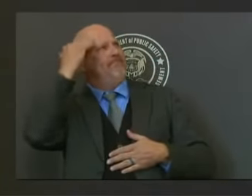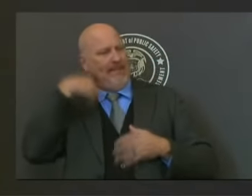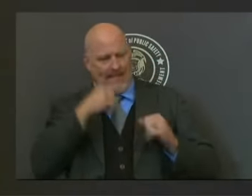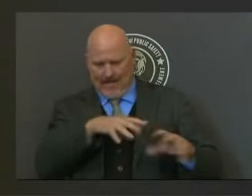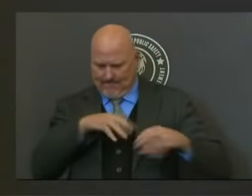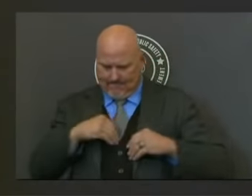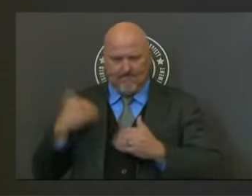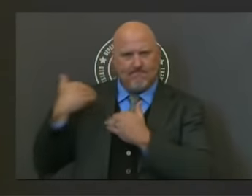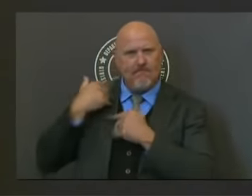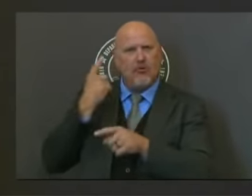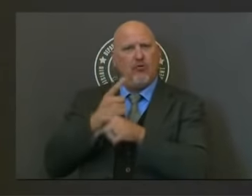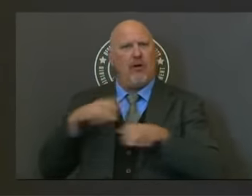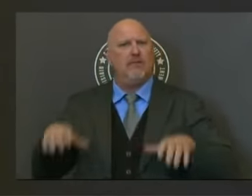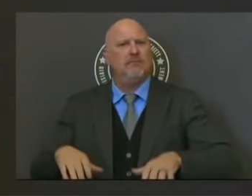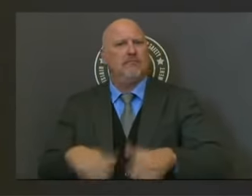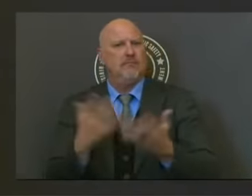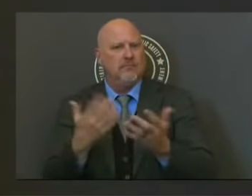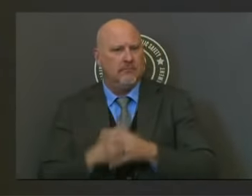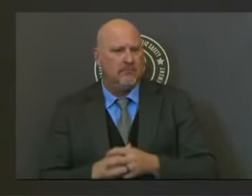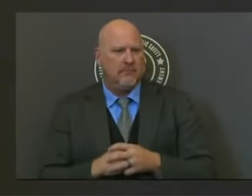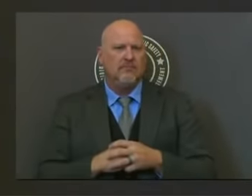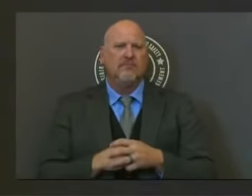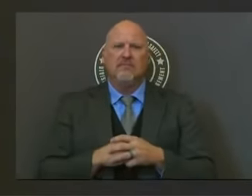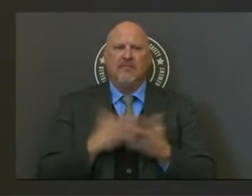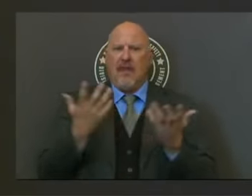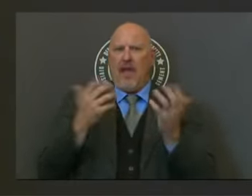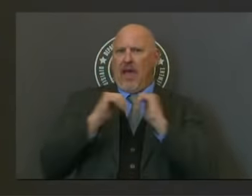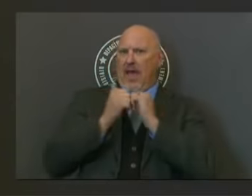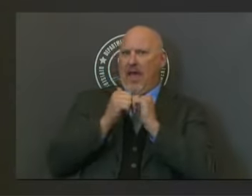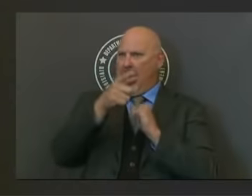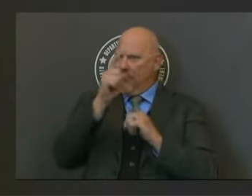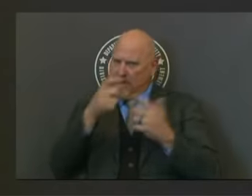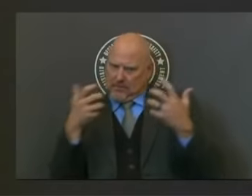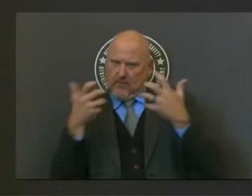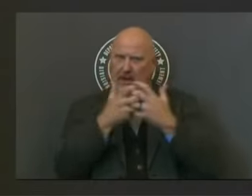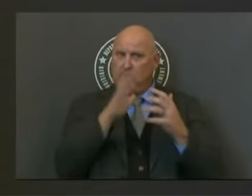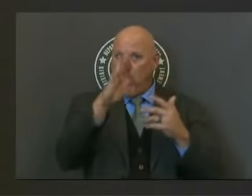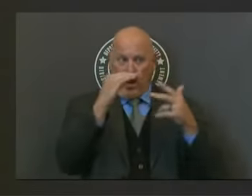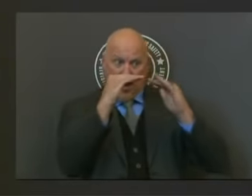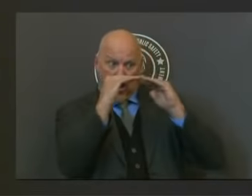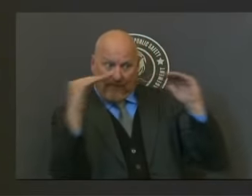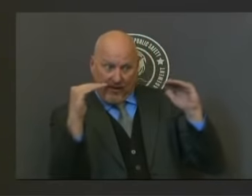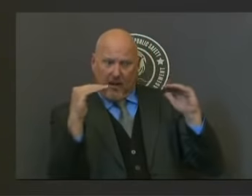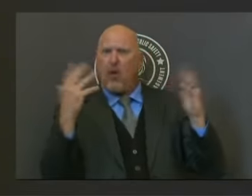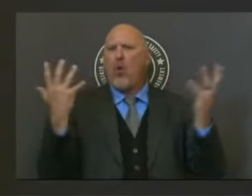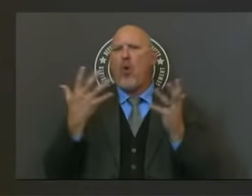adjustments in behavior and